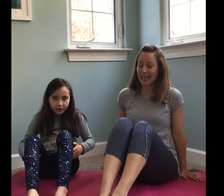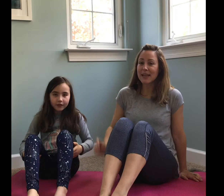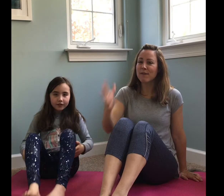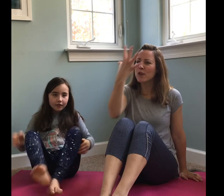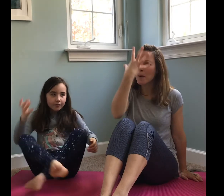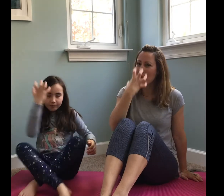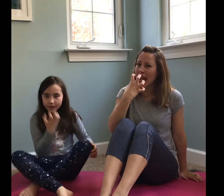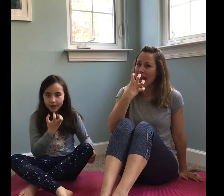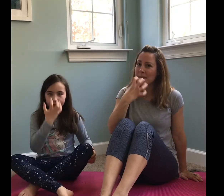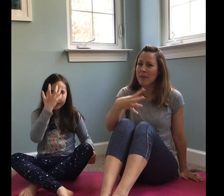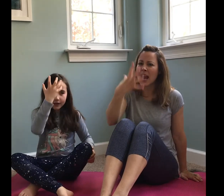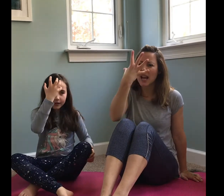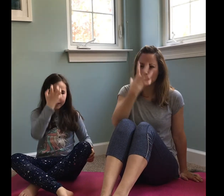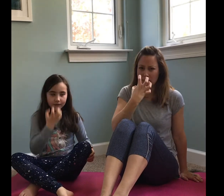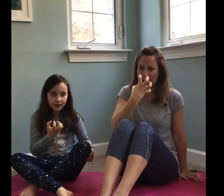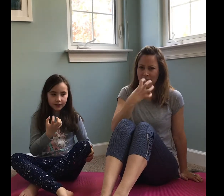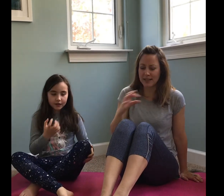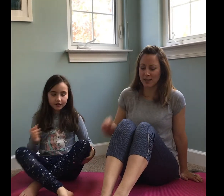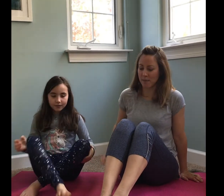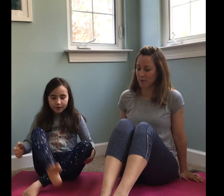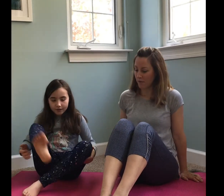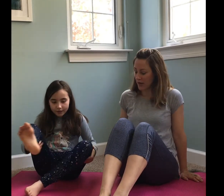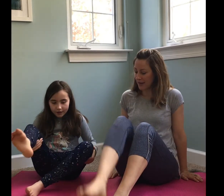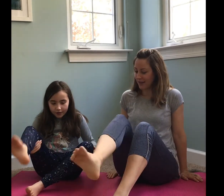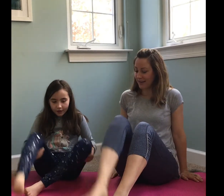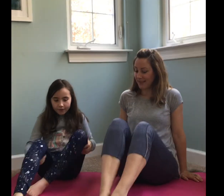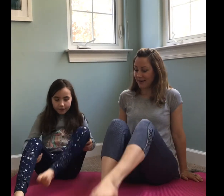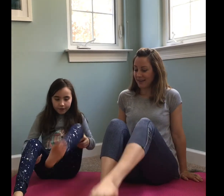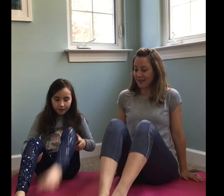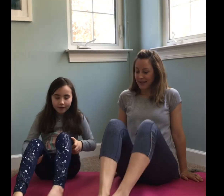if you're mad mad mad stomp your feet